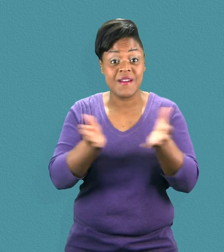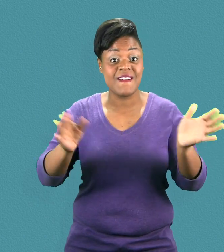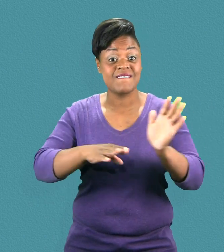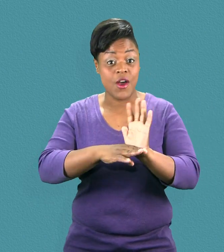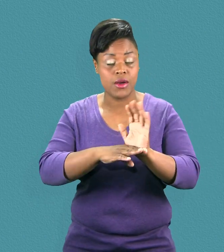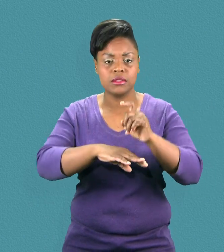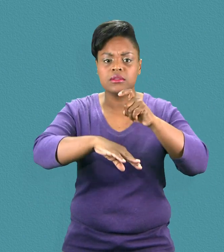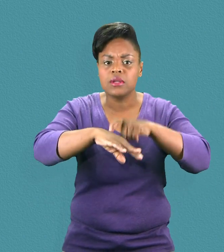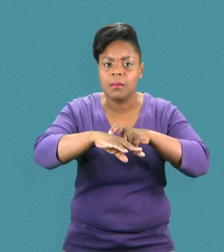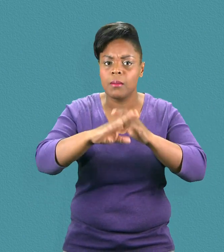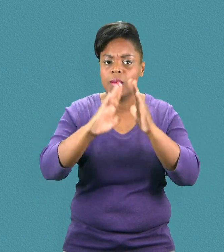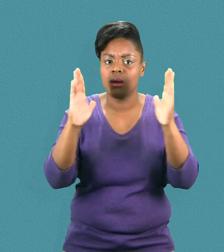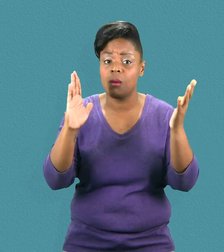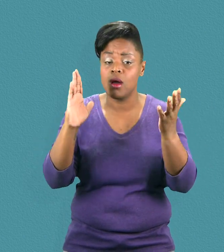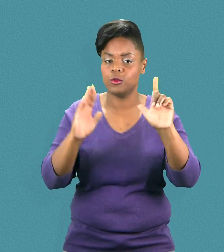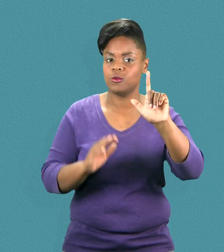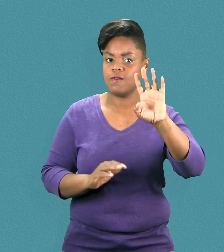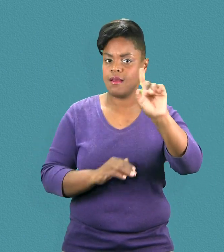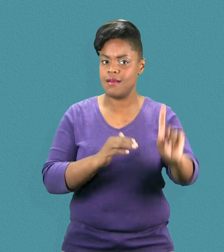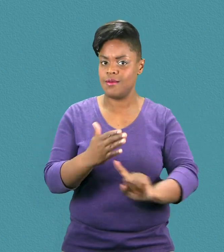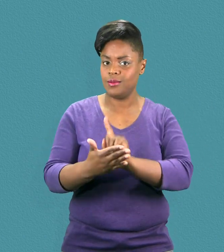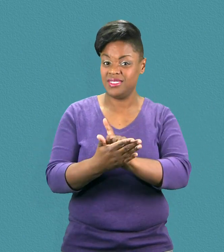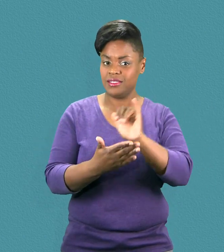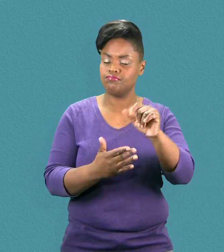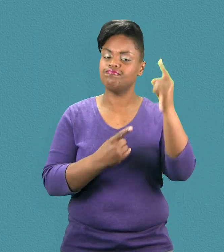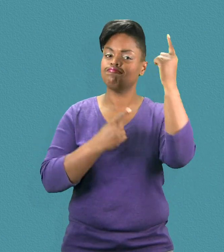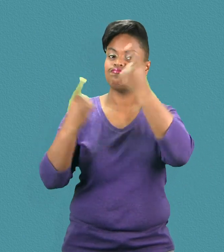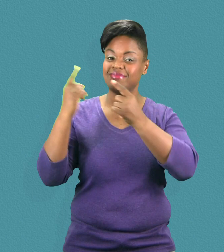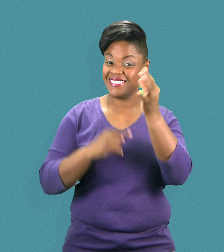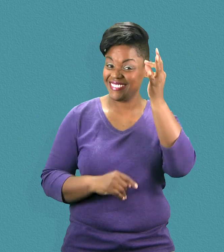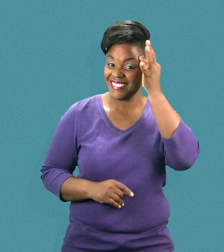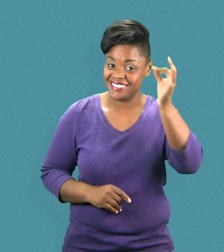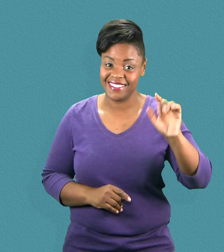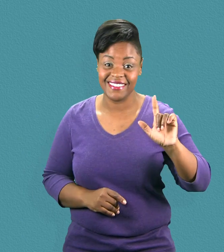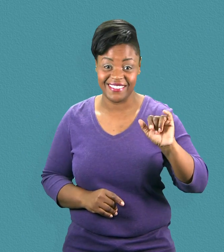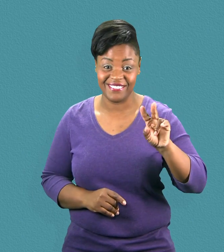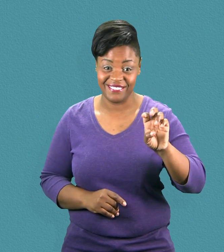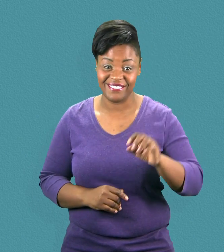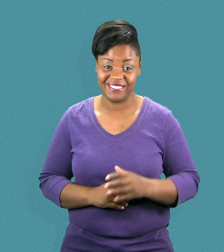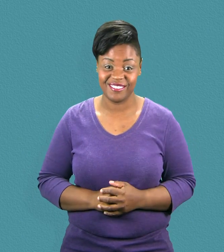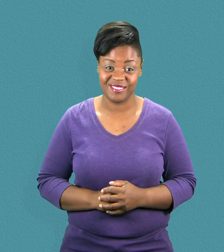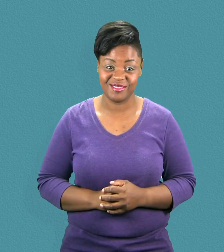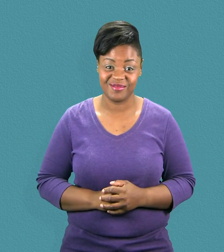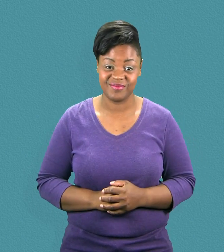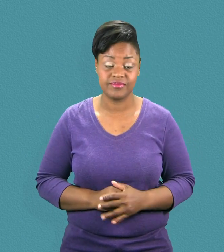An example may be a late night show that was recorded earlier in the day.